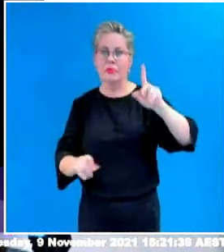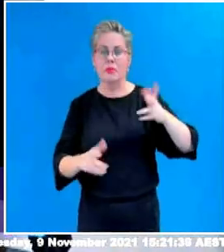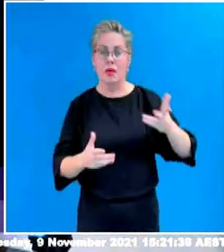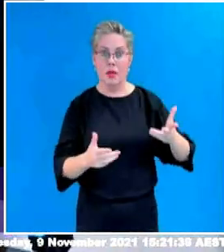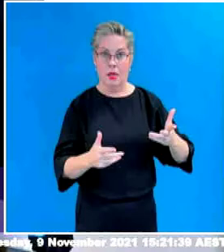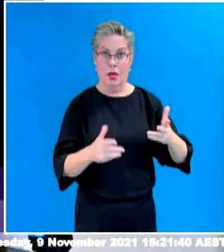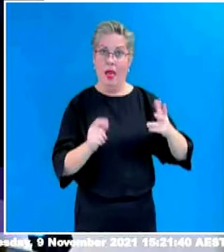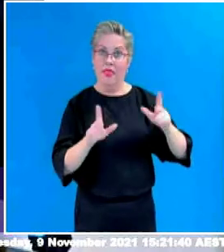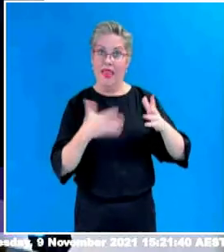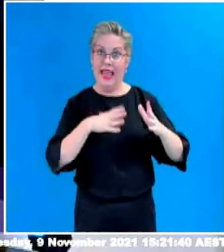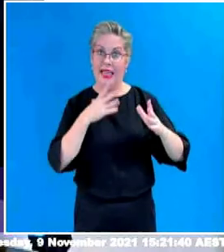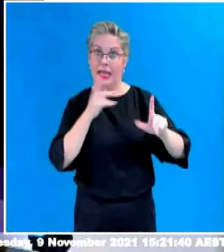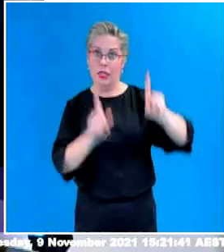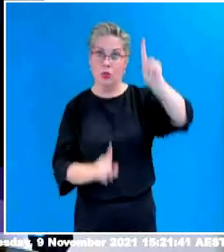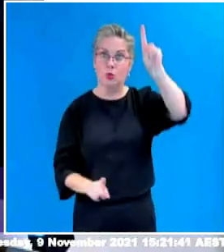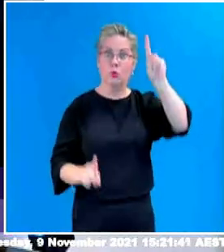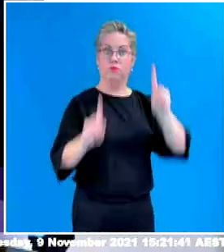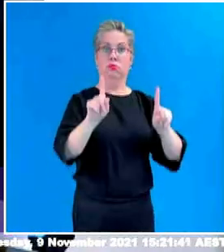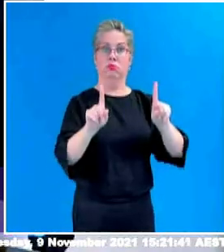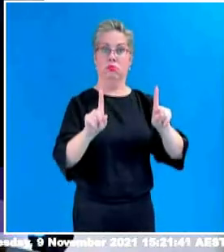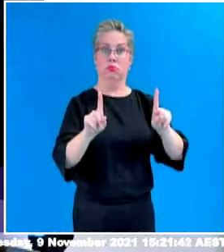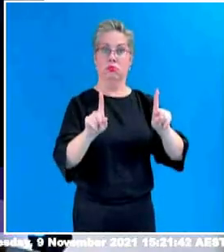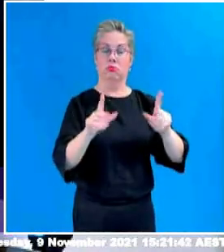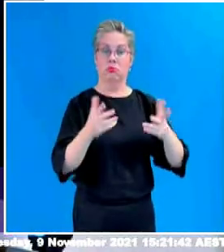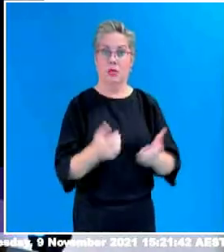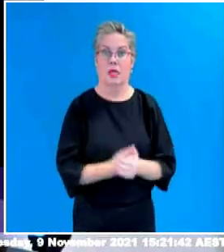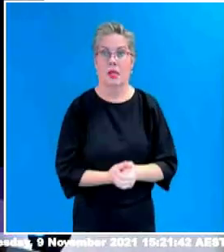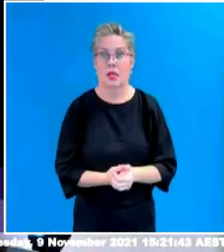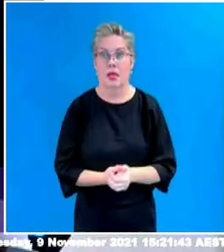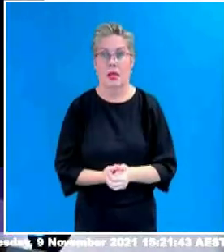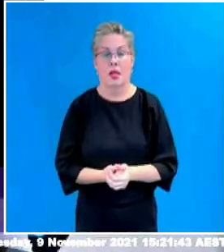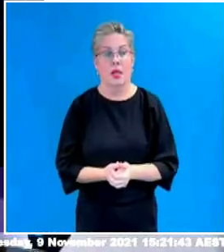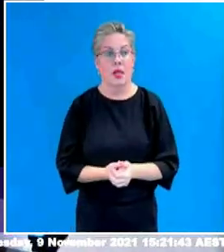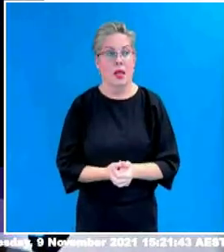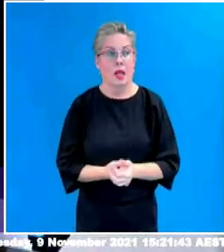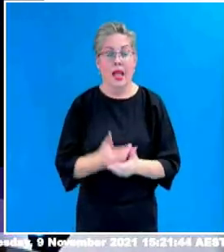outcomes, that substantive model of equality, is not going to work for